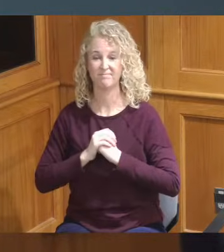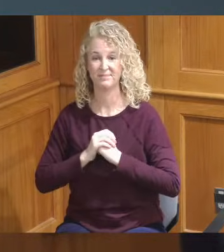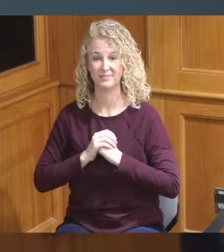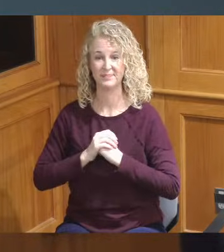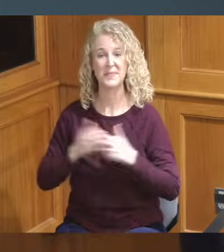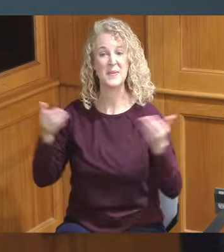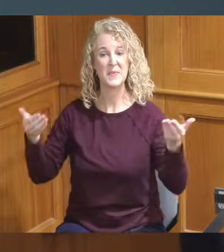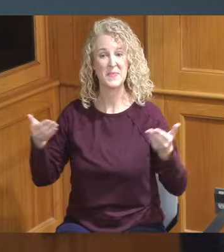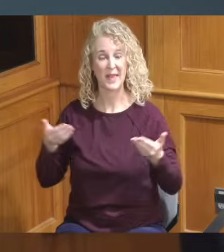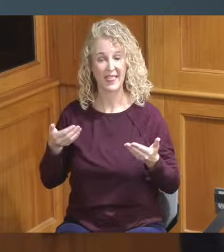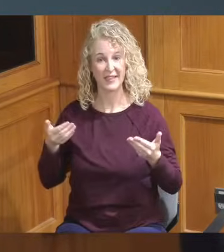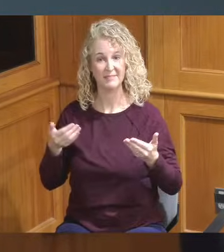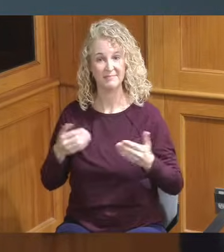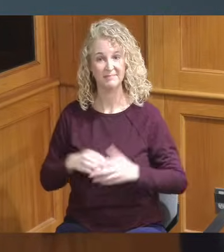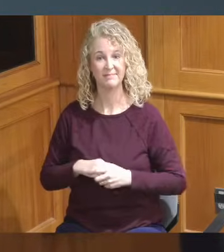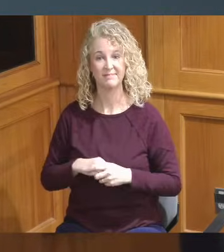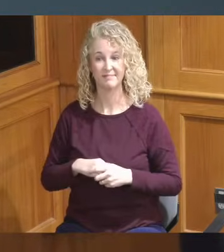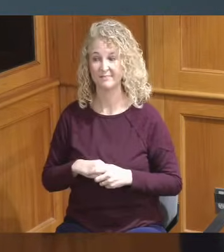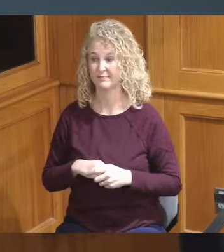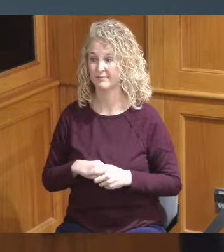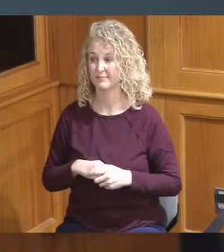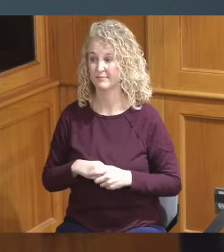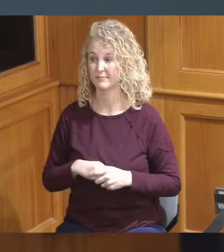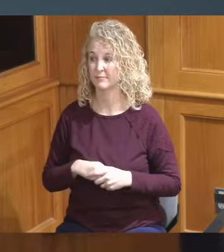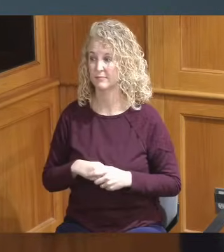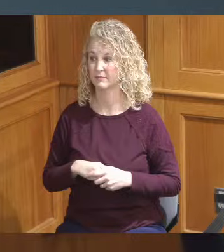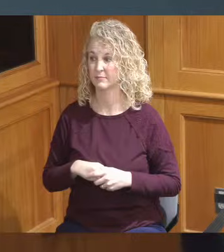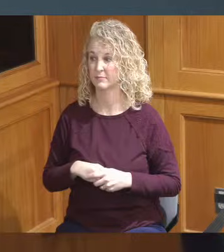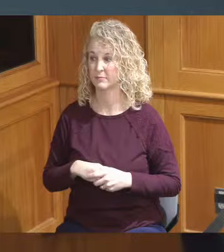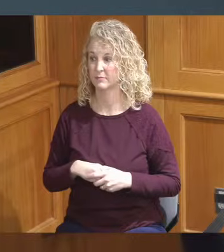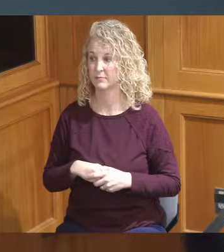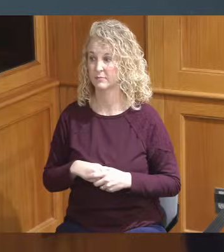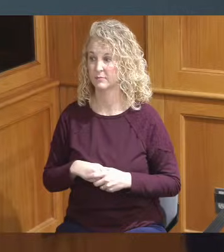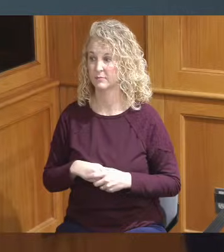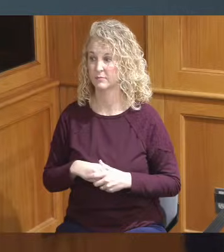Welcome. You can come right here